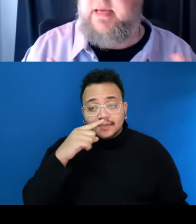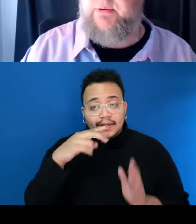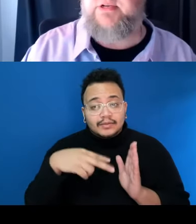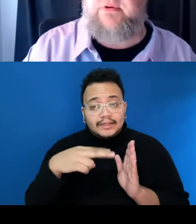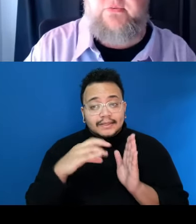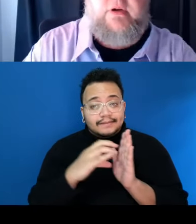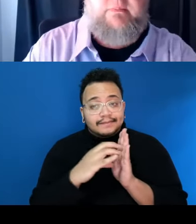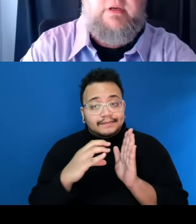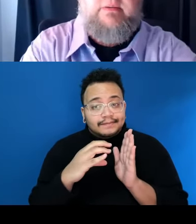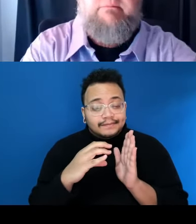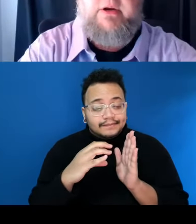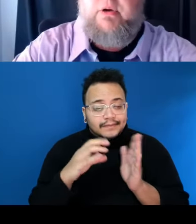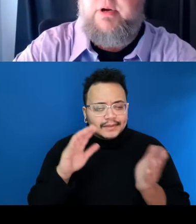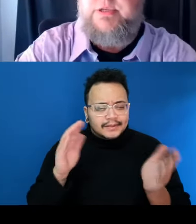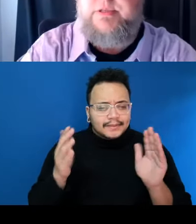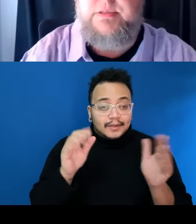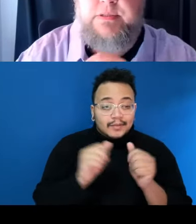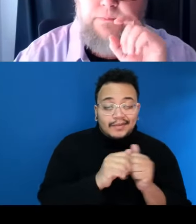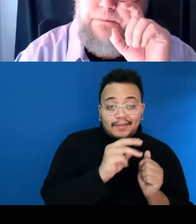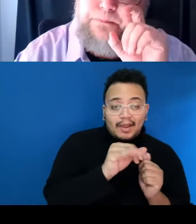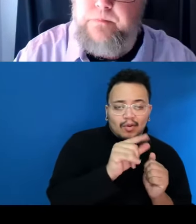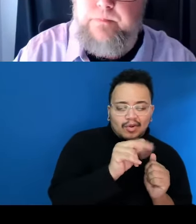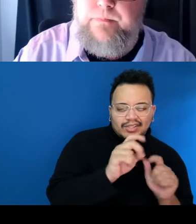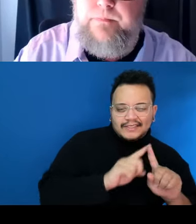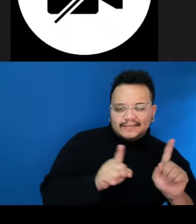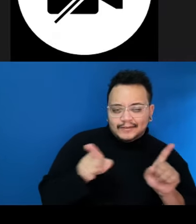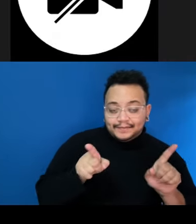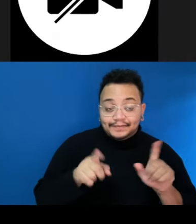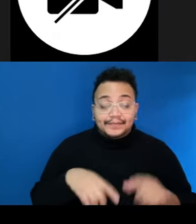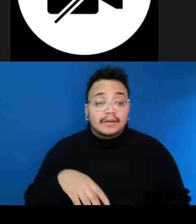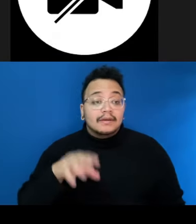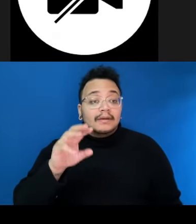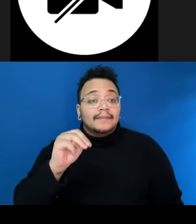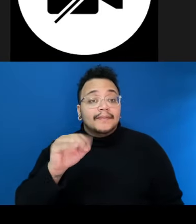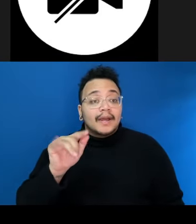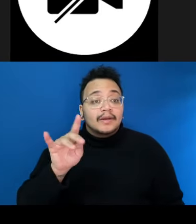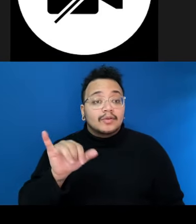and how it differs from microaggressions? [Loree] Minority stress is the result